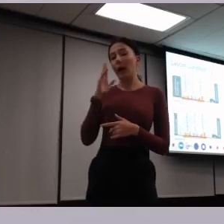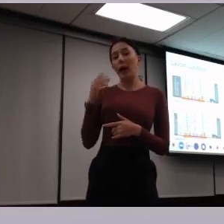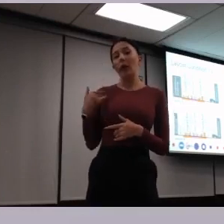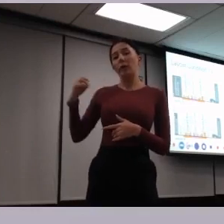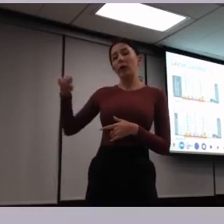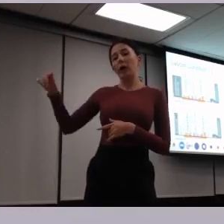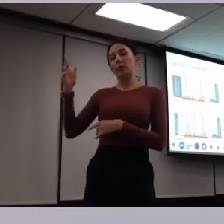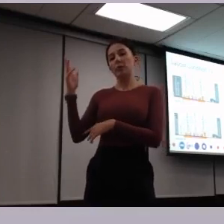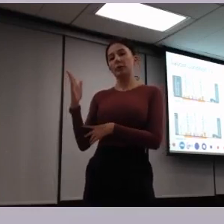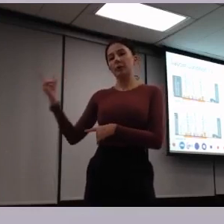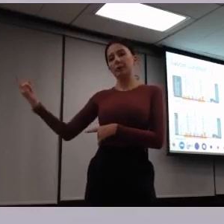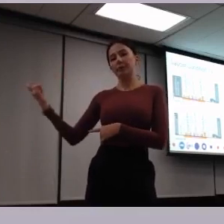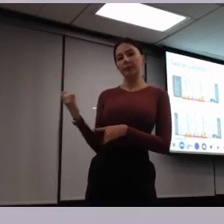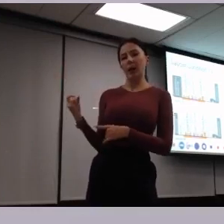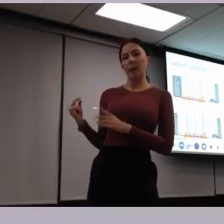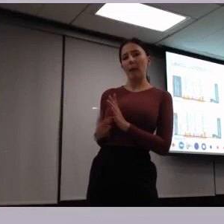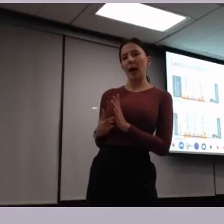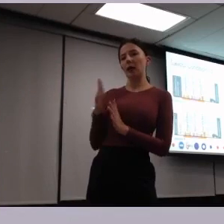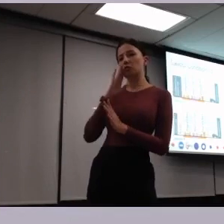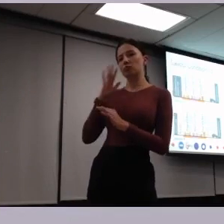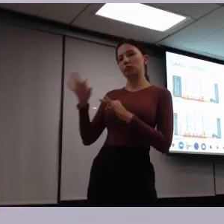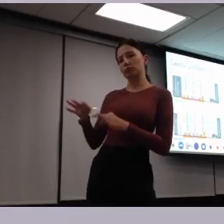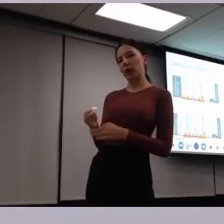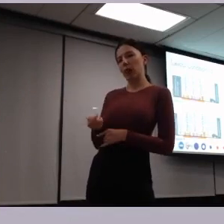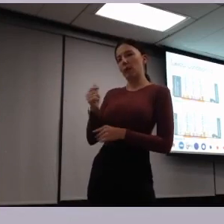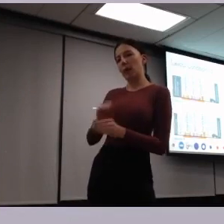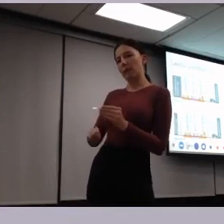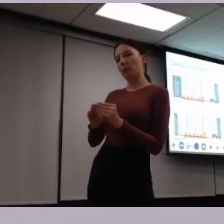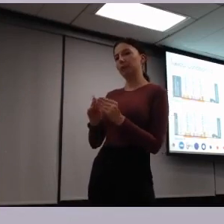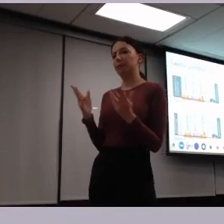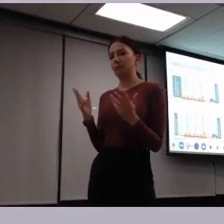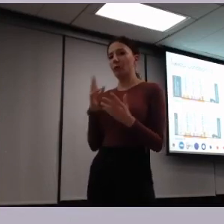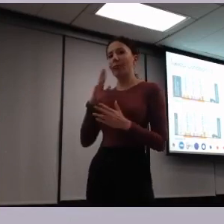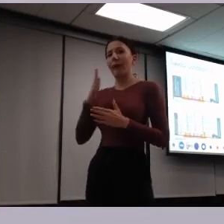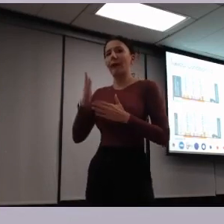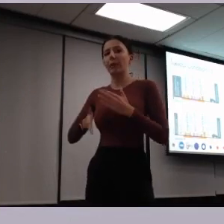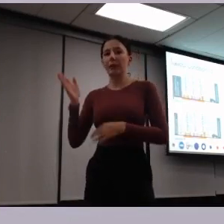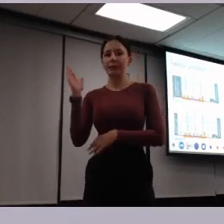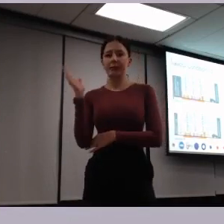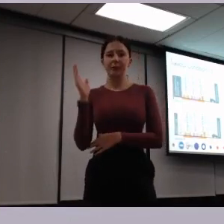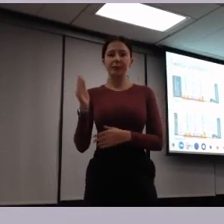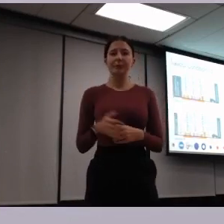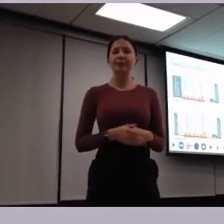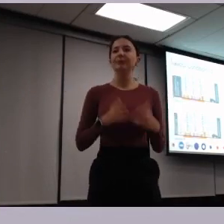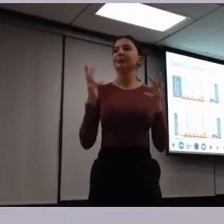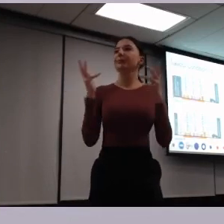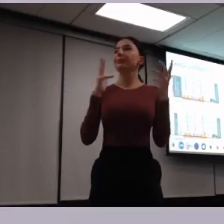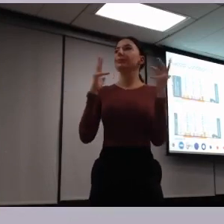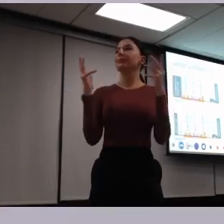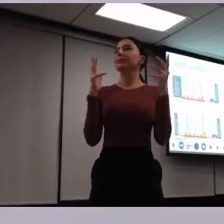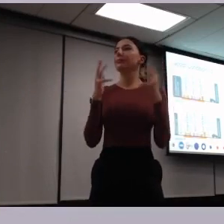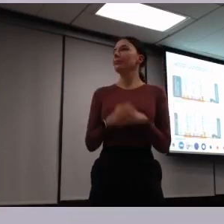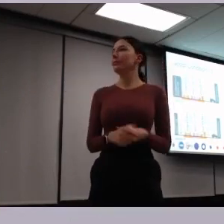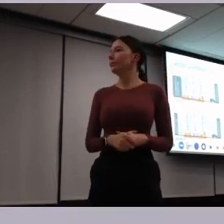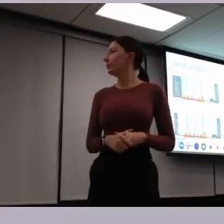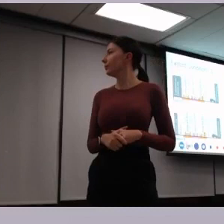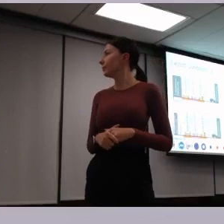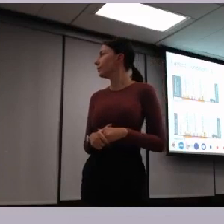We're going to have ID in the. Okay.